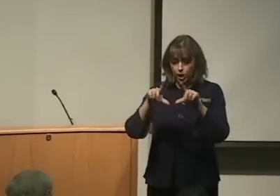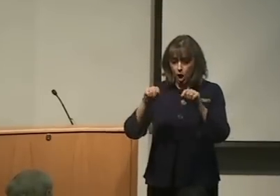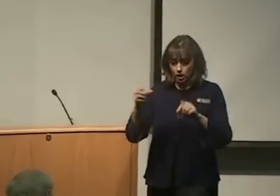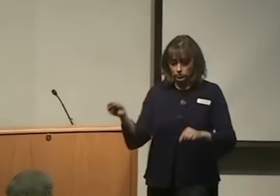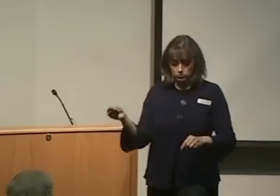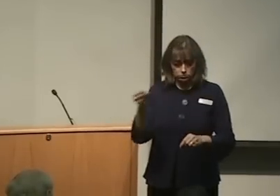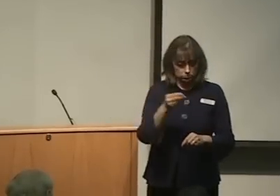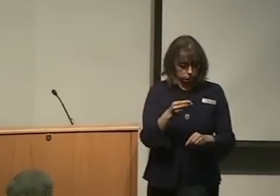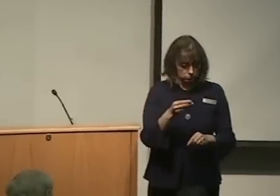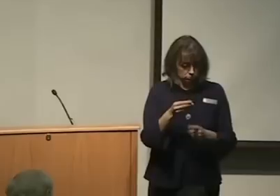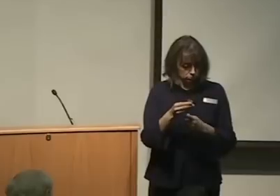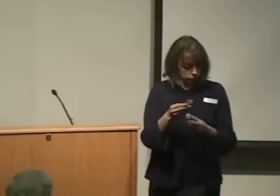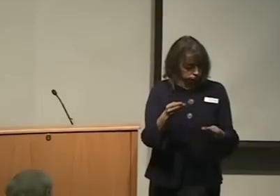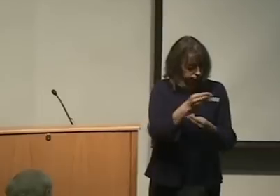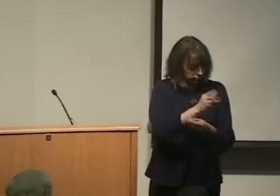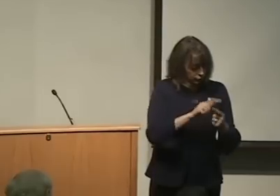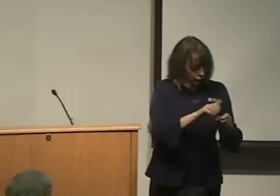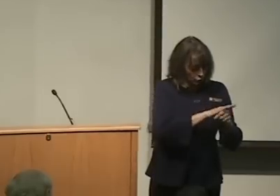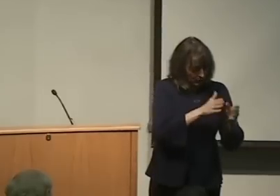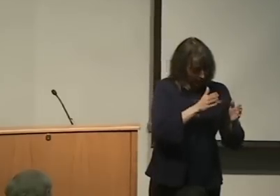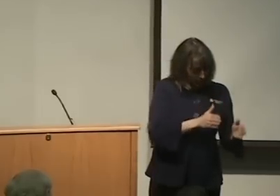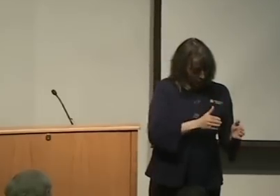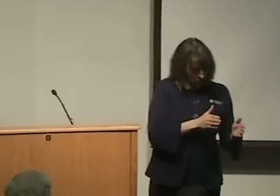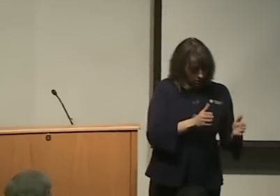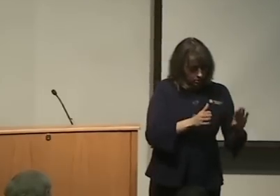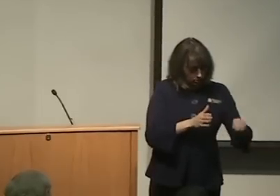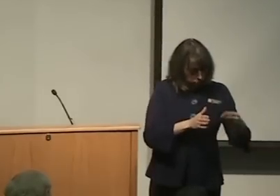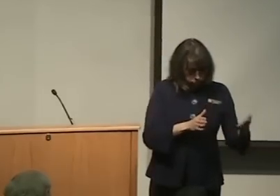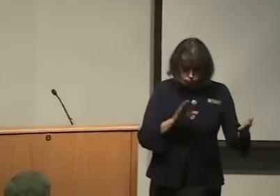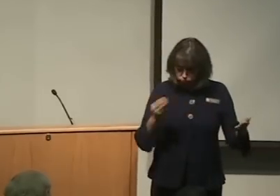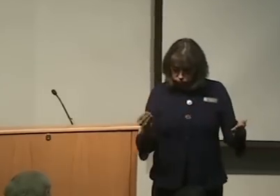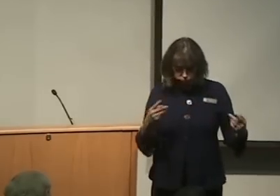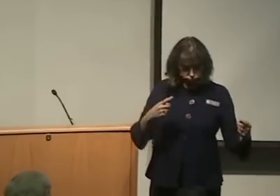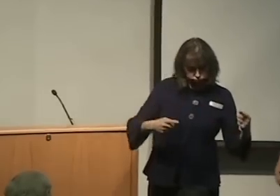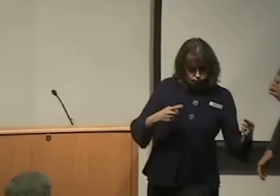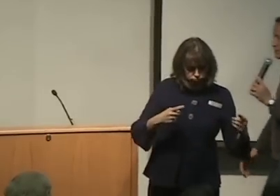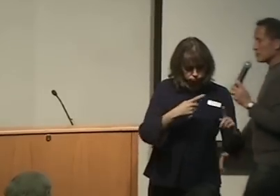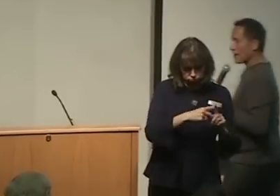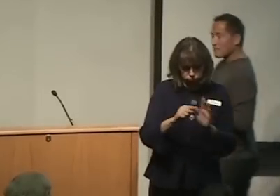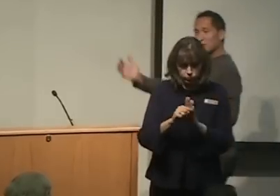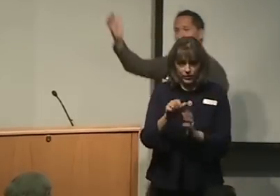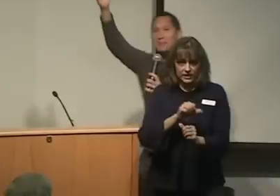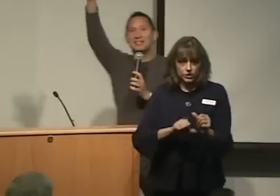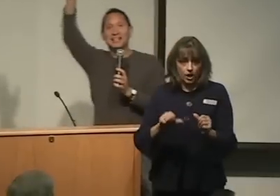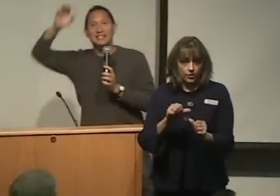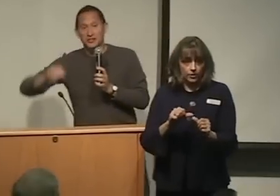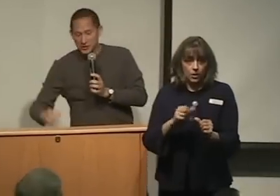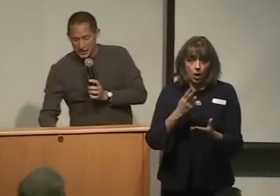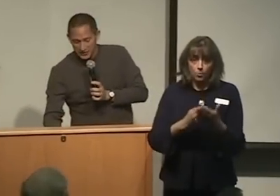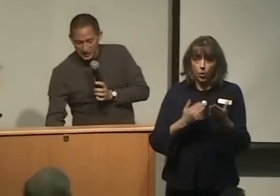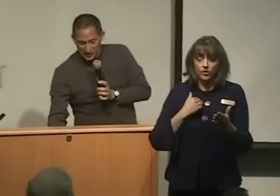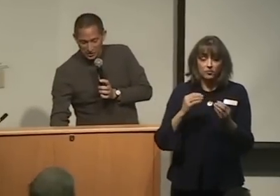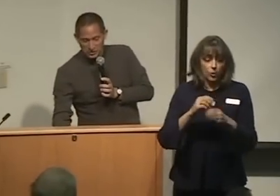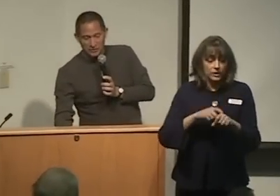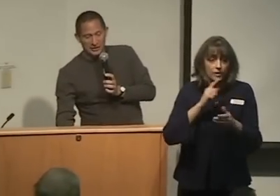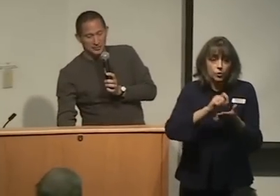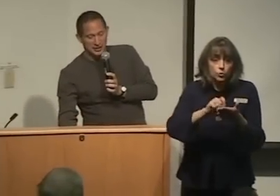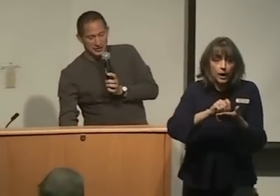over and then rebuts it. You've both had a chance to do some writing. You now have more time in class because you're not giving that lecture on covalent bonds.